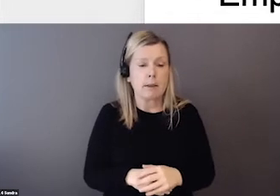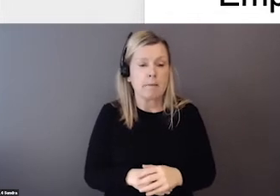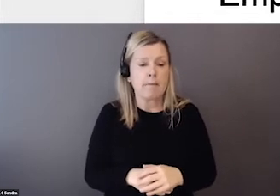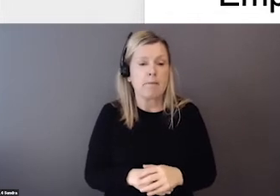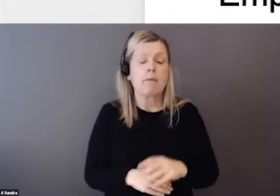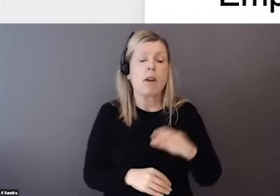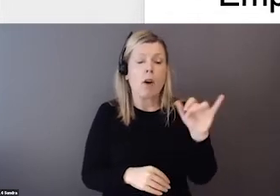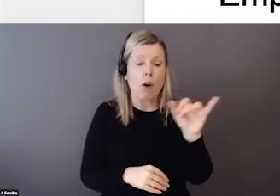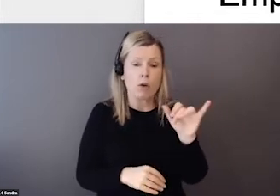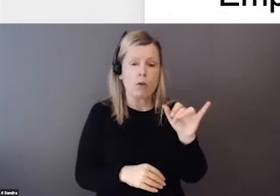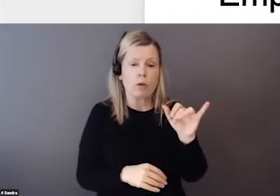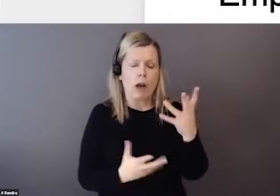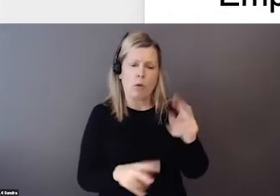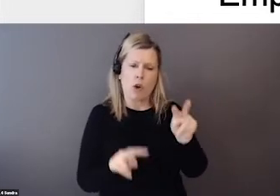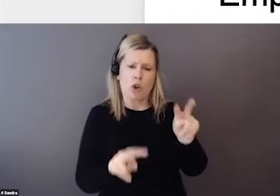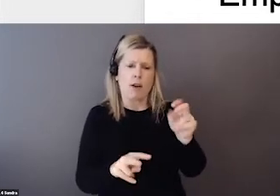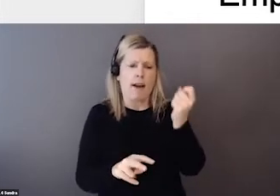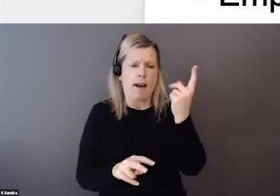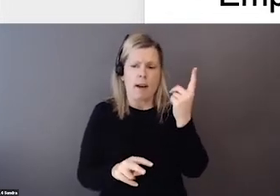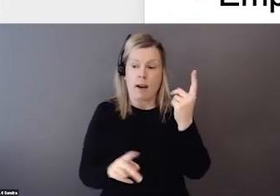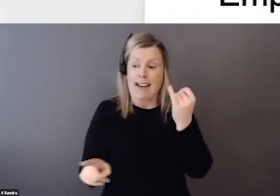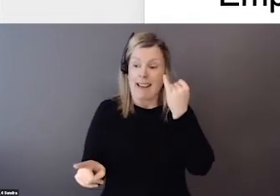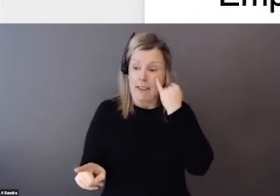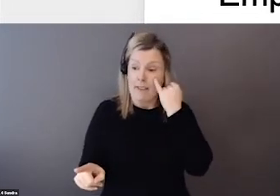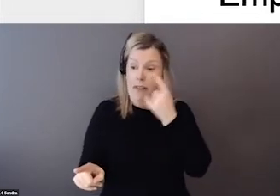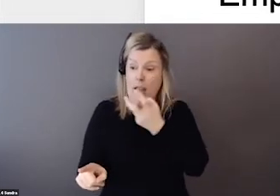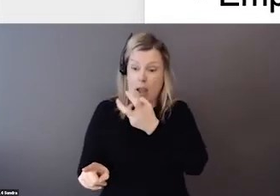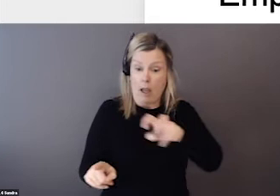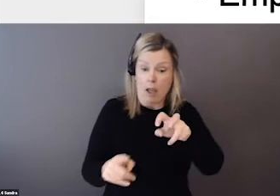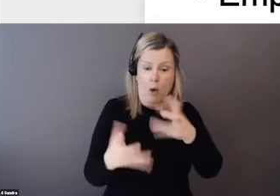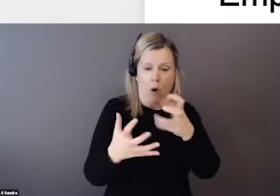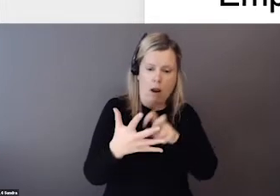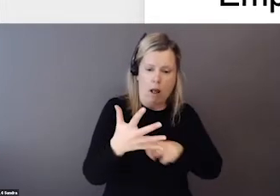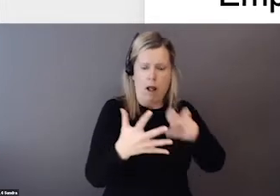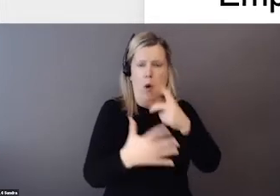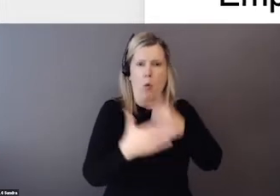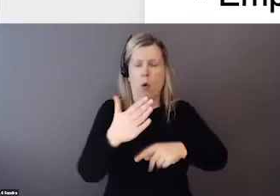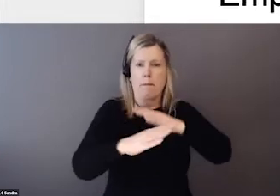and understand employment transition barriers and resources. We want to apply that lens of universal and inclusive design